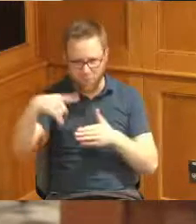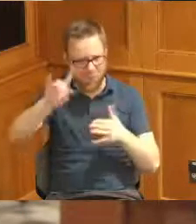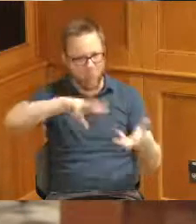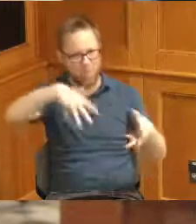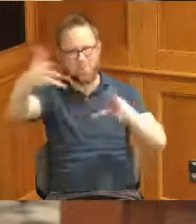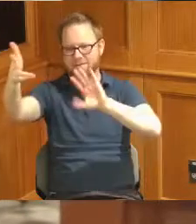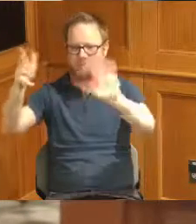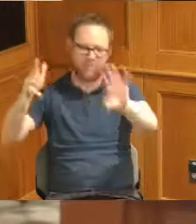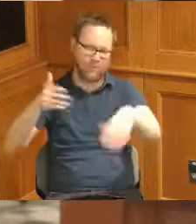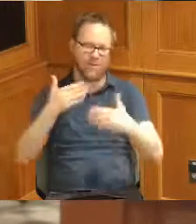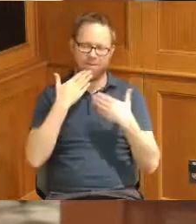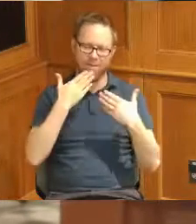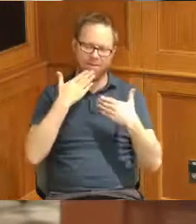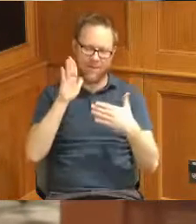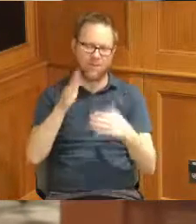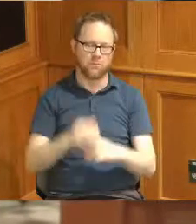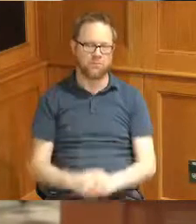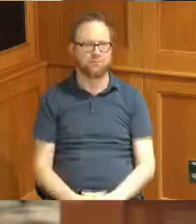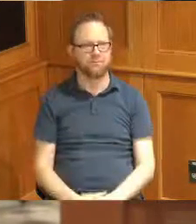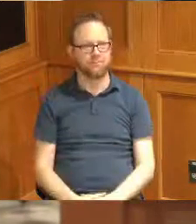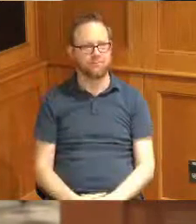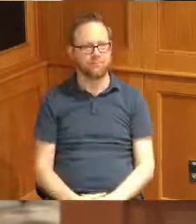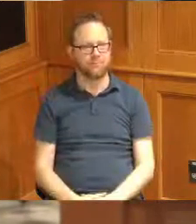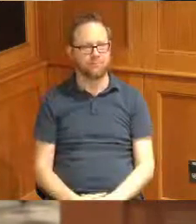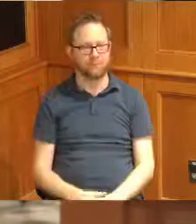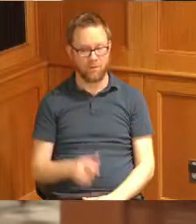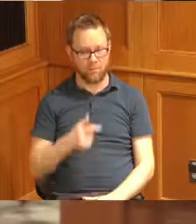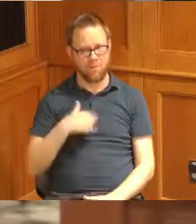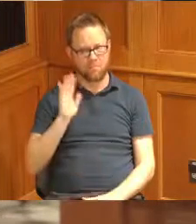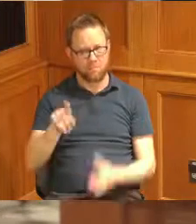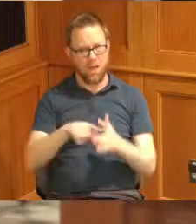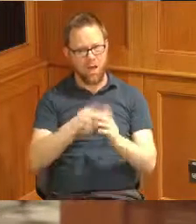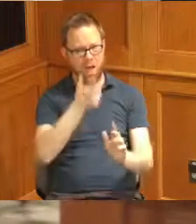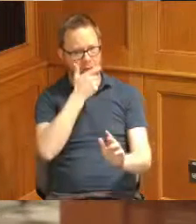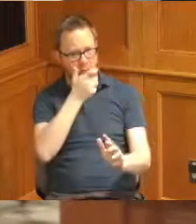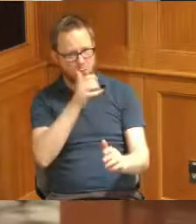thanks for doing what you did and I'm gonna even start watching the games a little bit more women